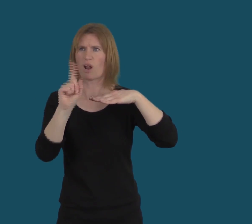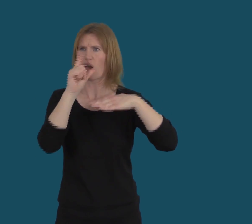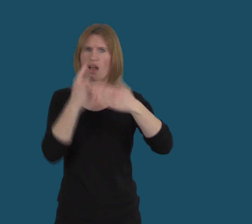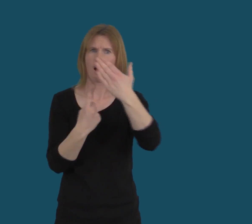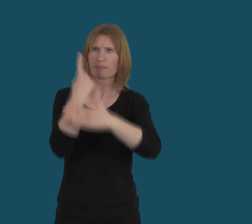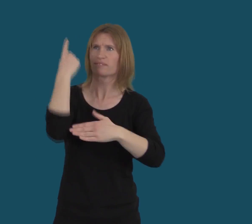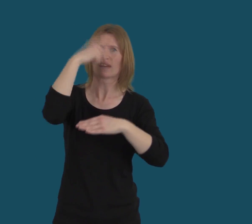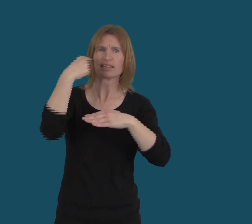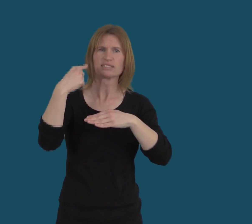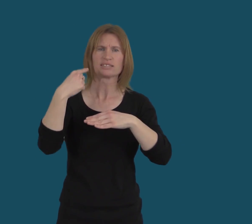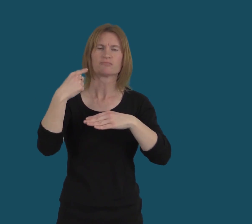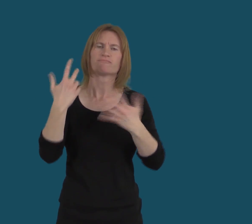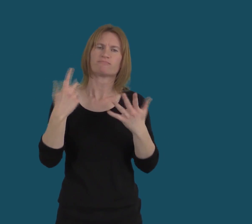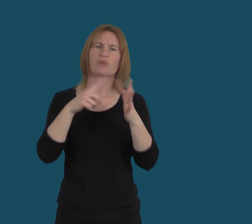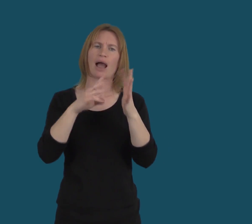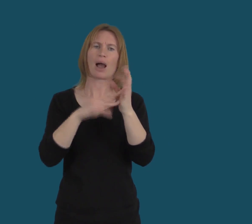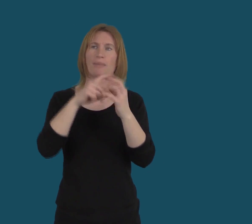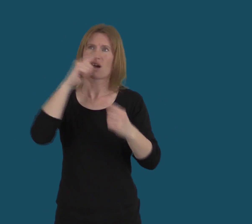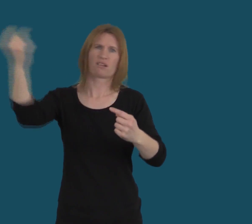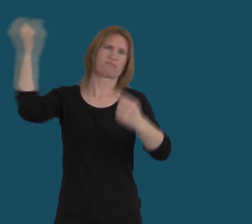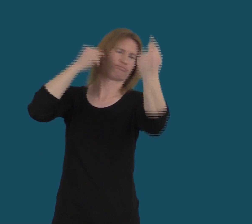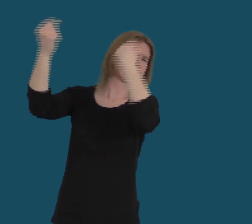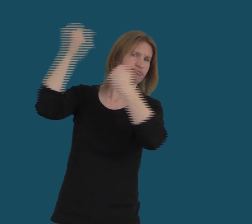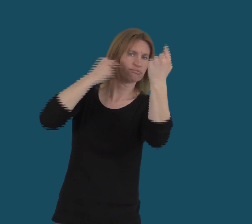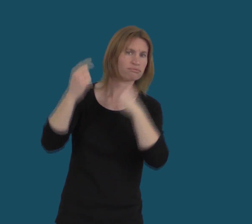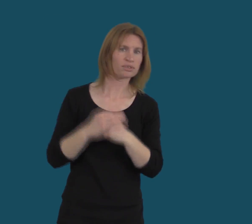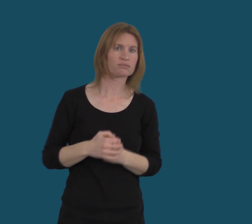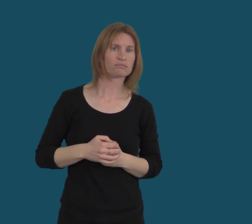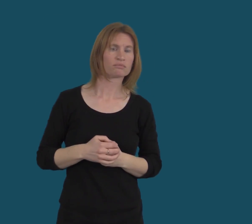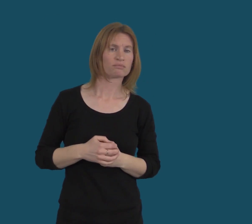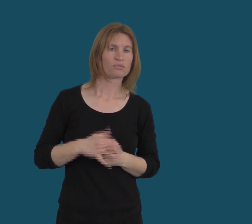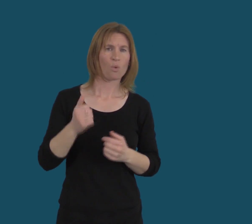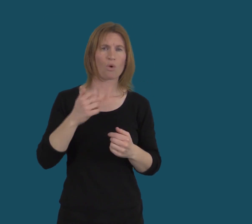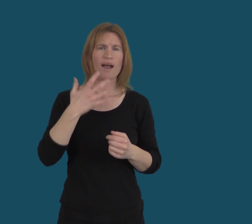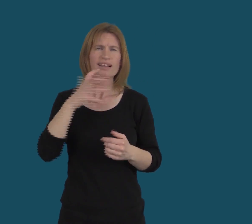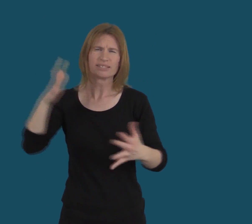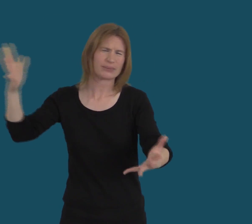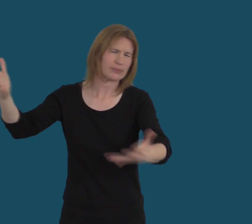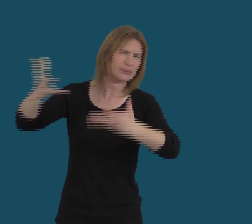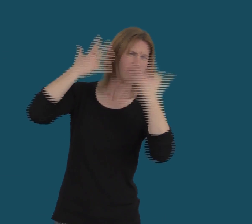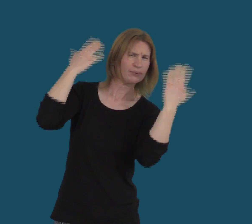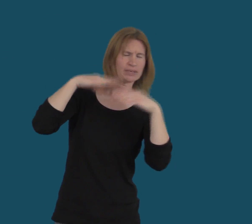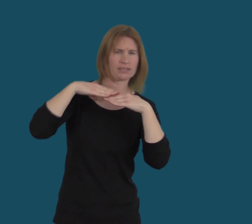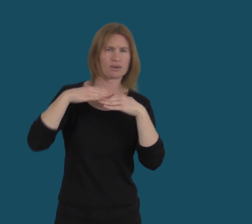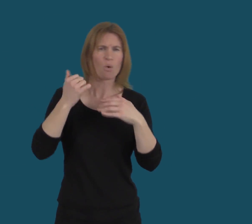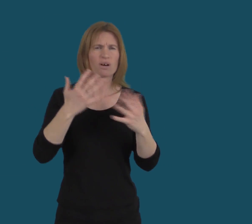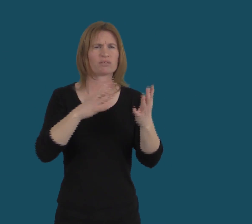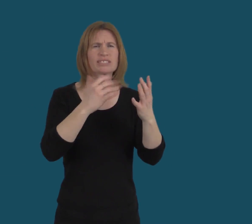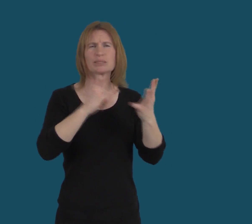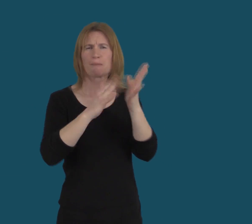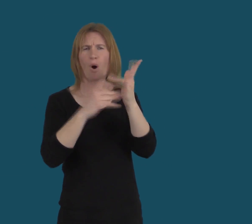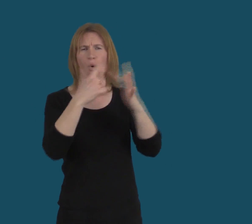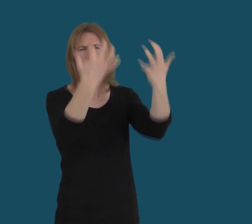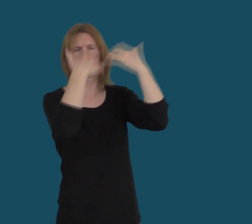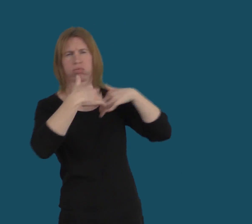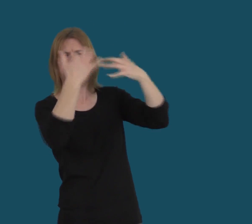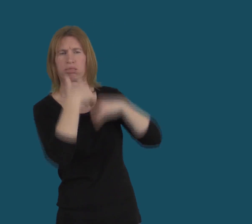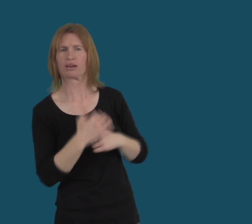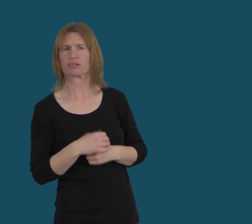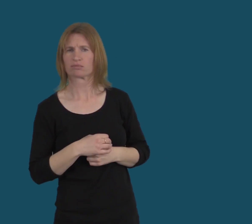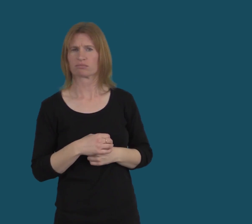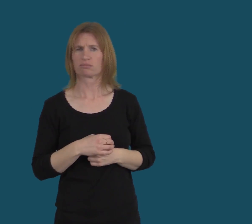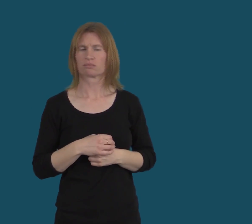Seeking shelter in a body of water will leave your face exposed to ember attack, radiant heat and thick smoke.